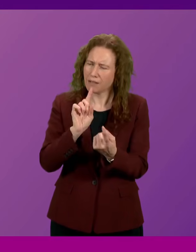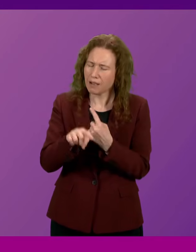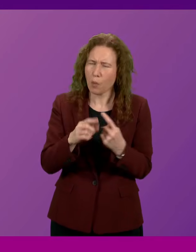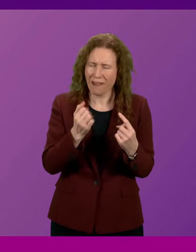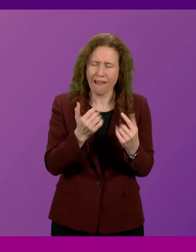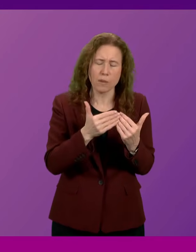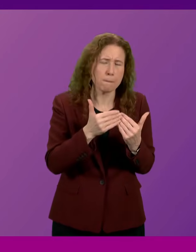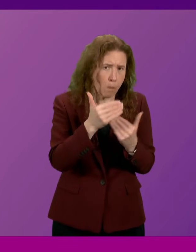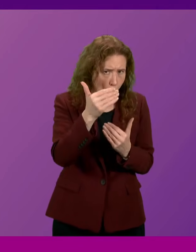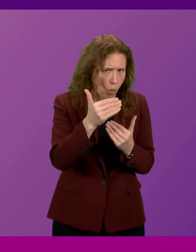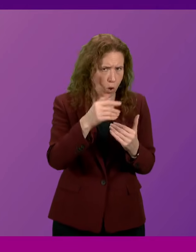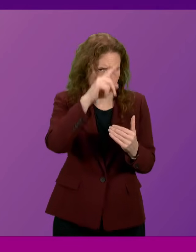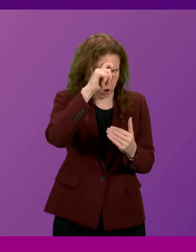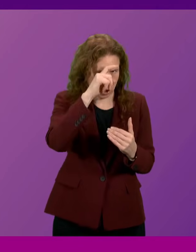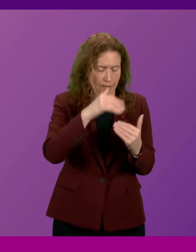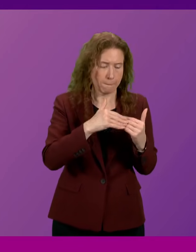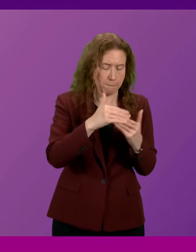working in our NHS now—more than 67,000 nurses and midwives—than when this Government took